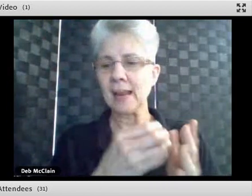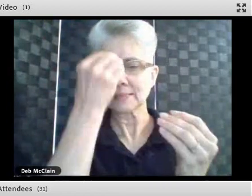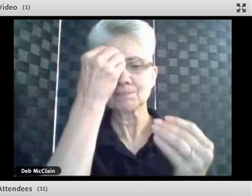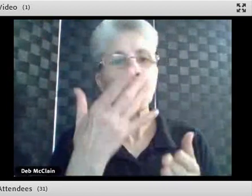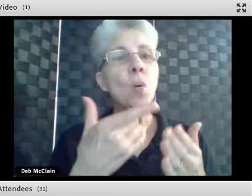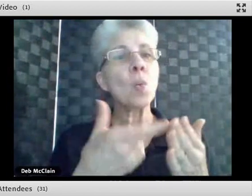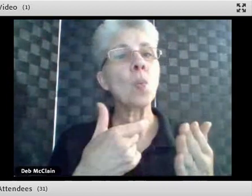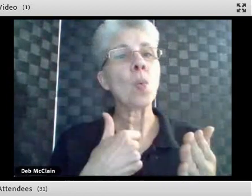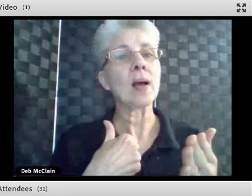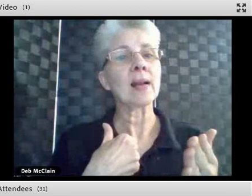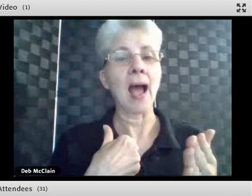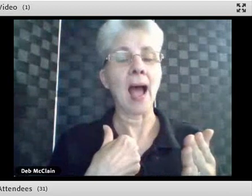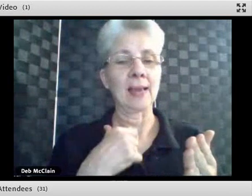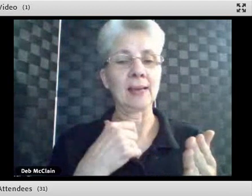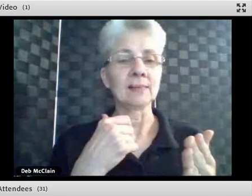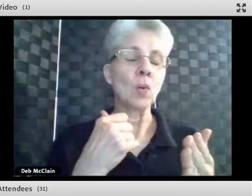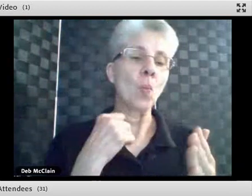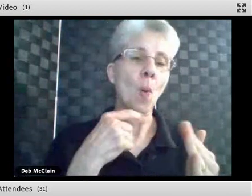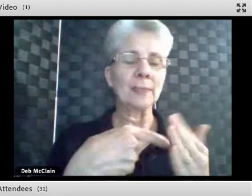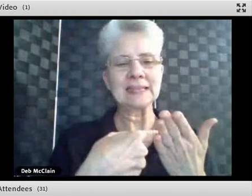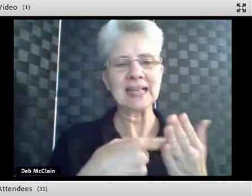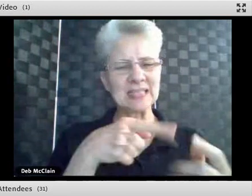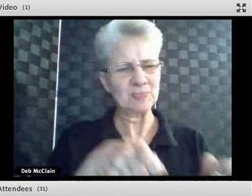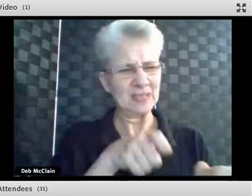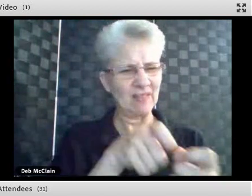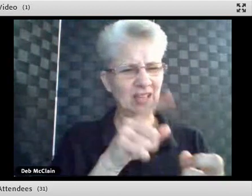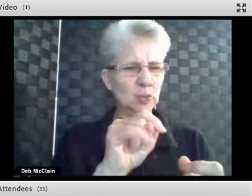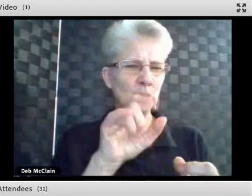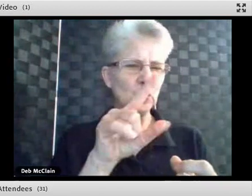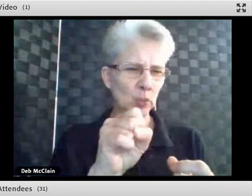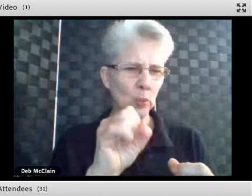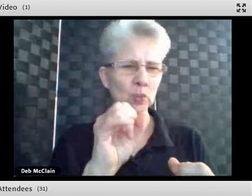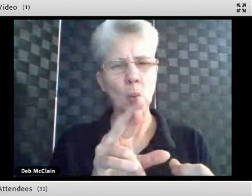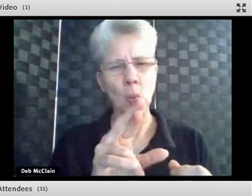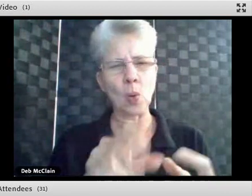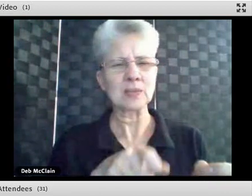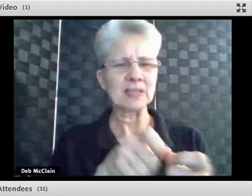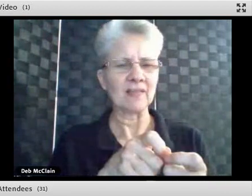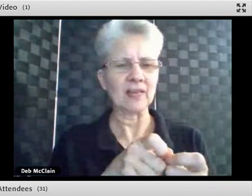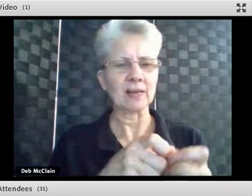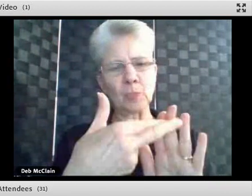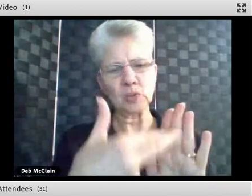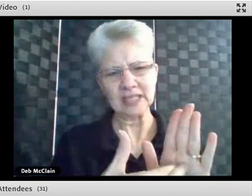what I won't be getting into today is specific tools or specific procedures.